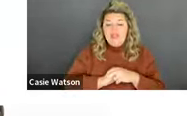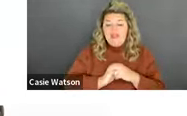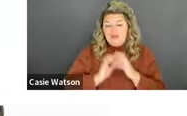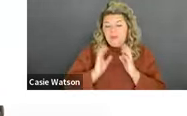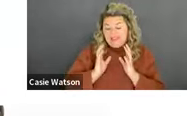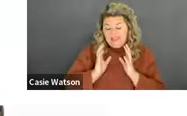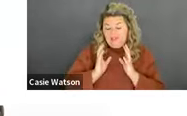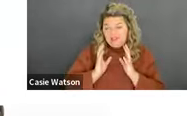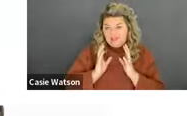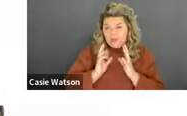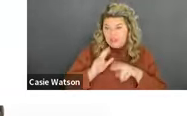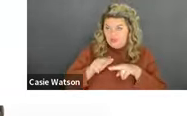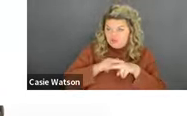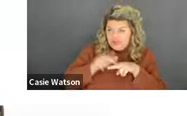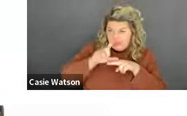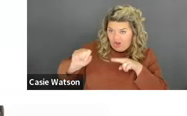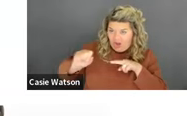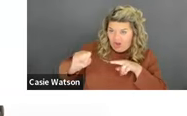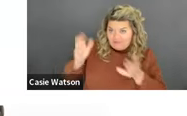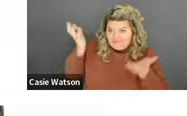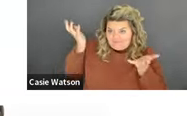And then you might see a facial expression of, "Train, gone."